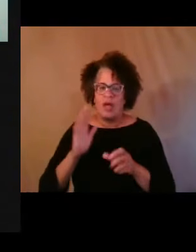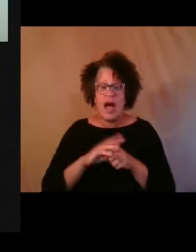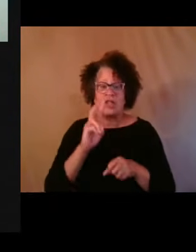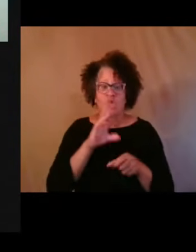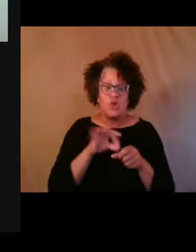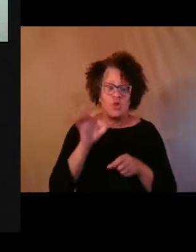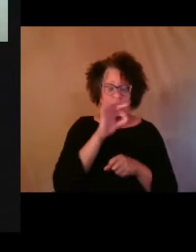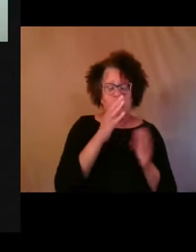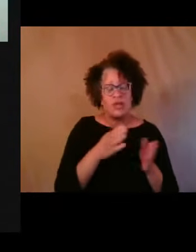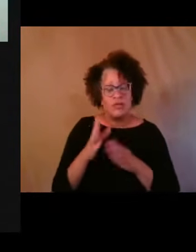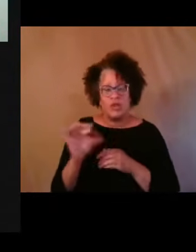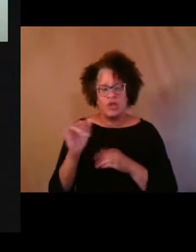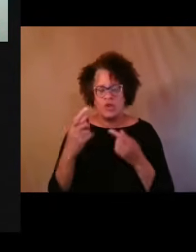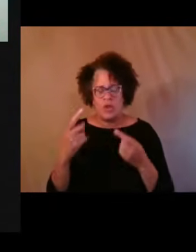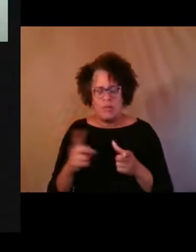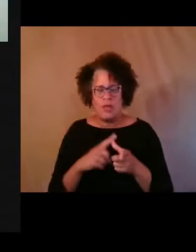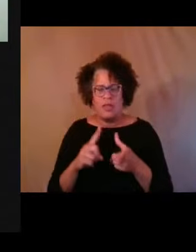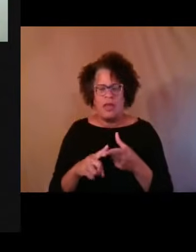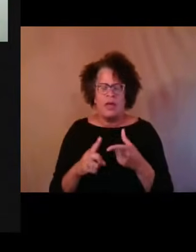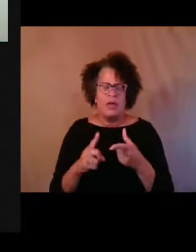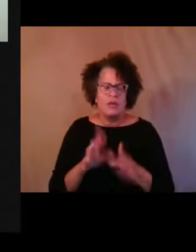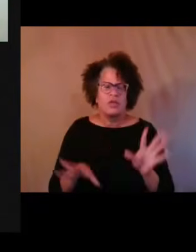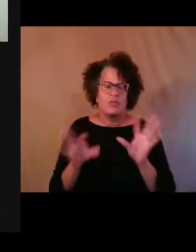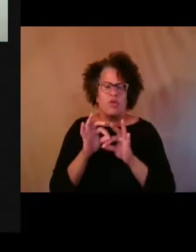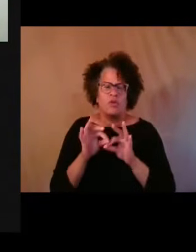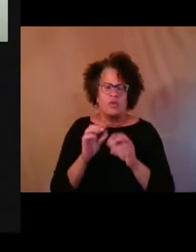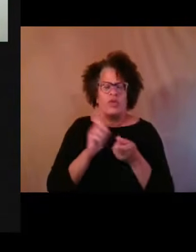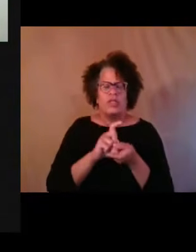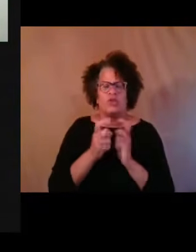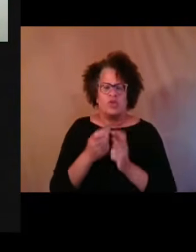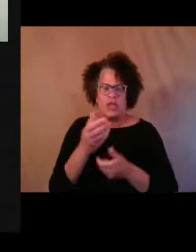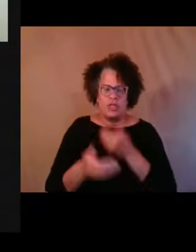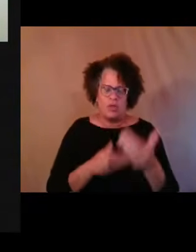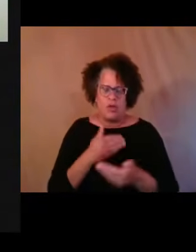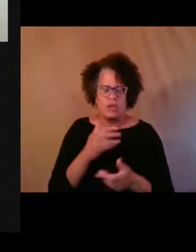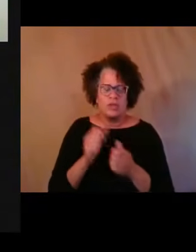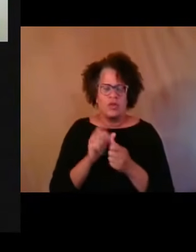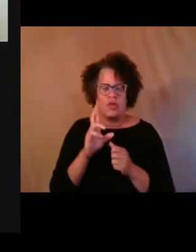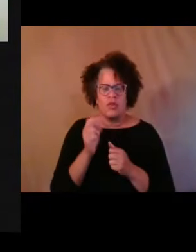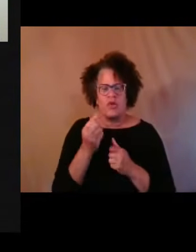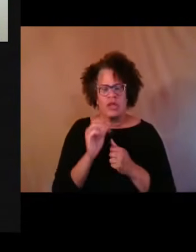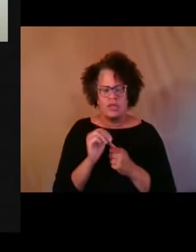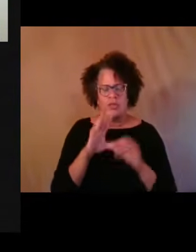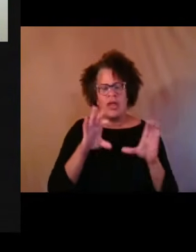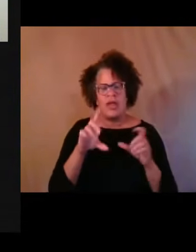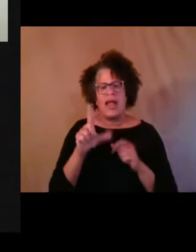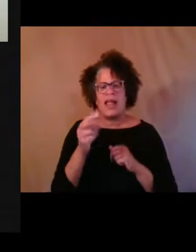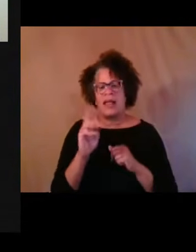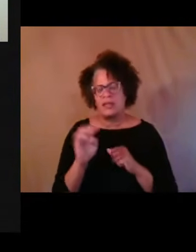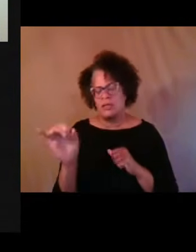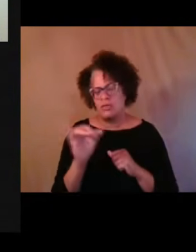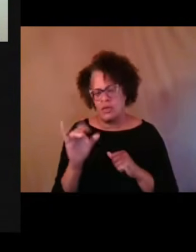And I wanna interrupt that in such a huge way across races and classes and so on, and all the other isms.